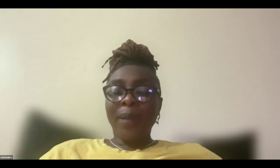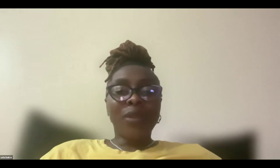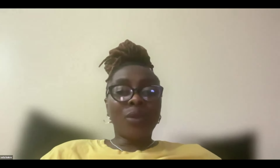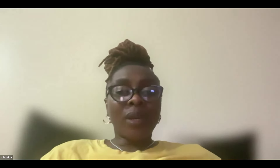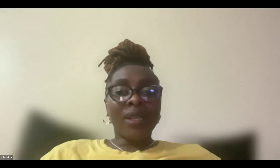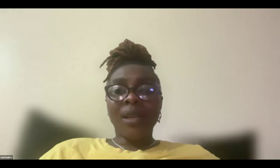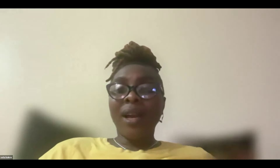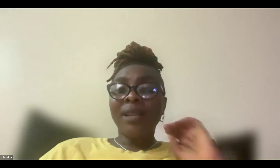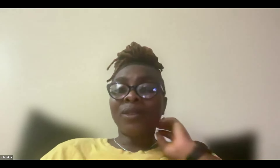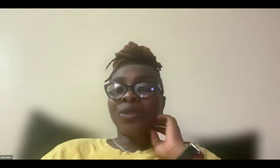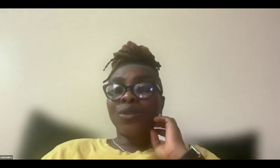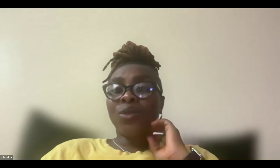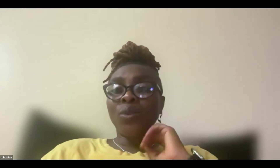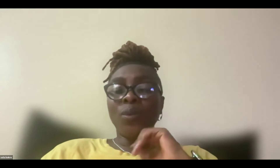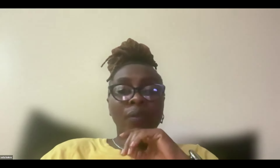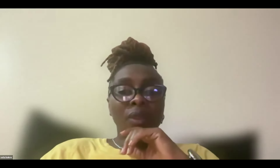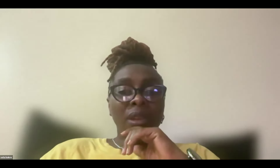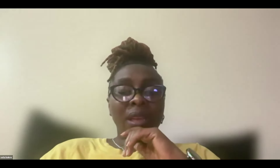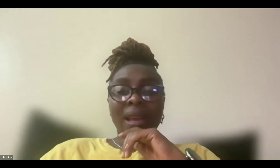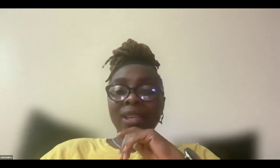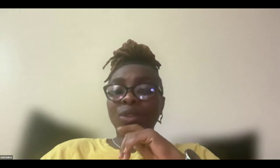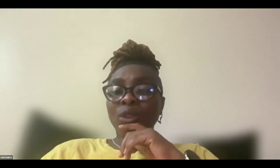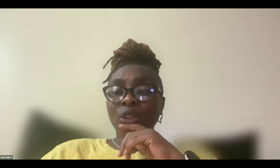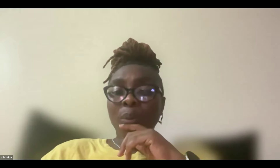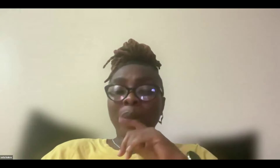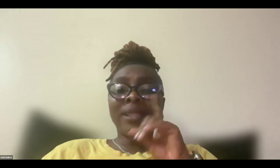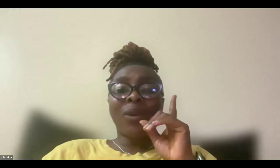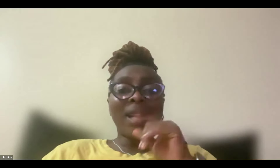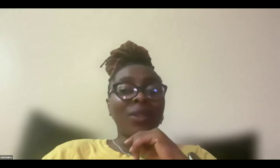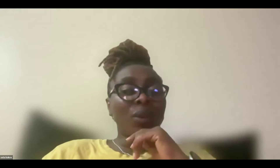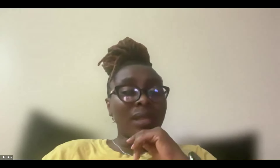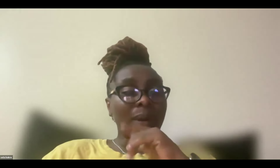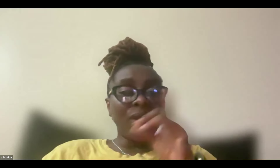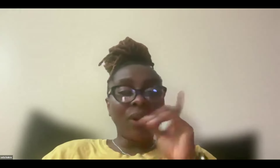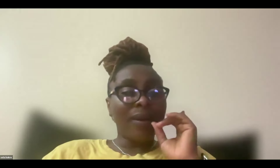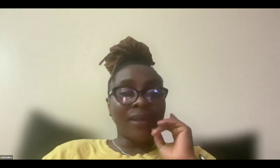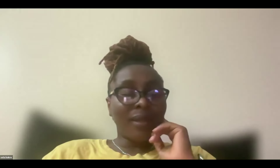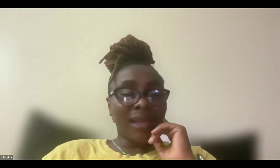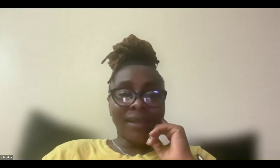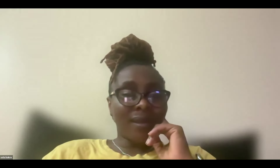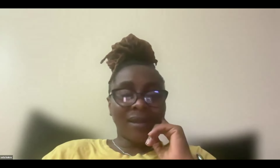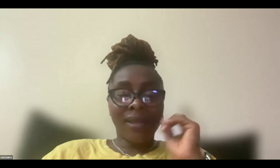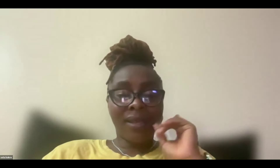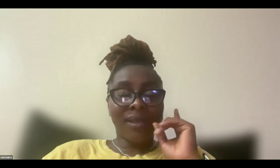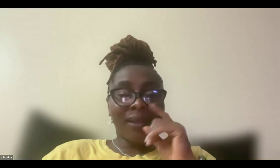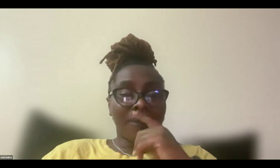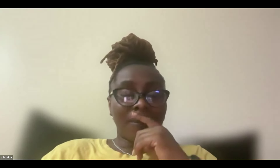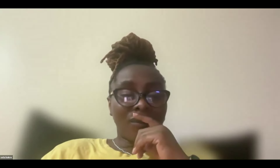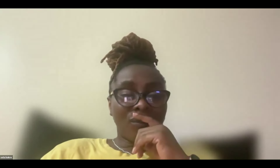sola bakre: I'm going to quickly ask us to do an introduction, particularly those that were not around last yesterday.